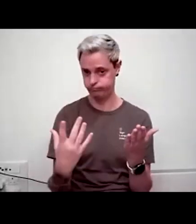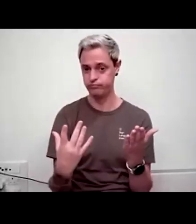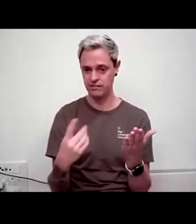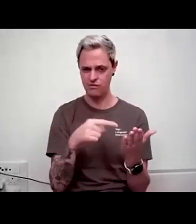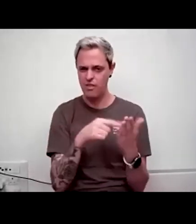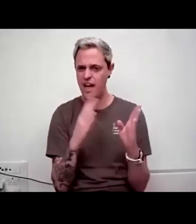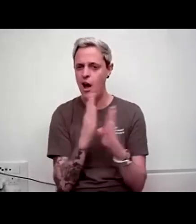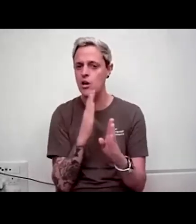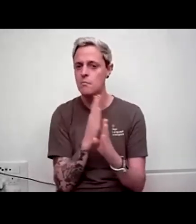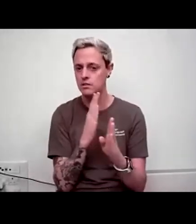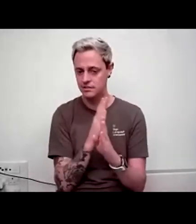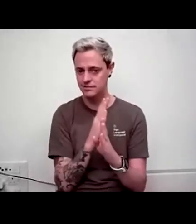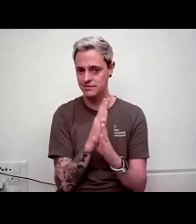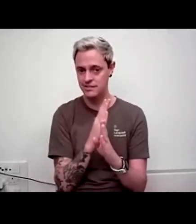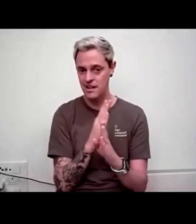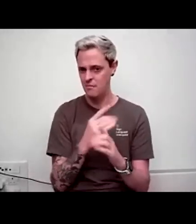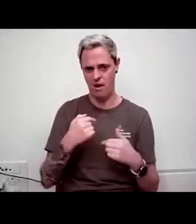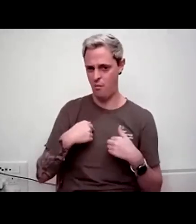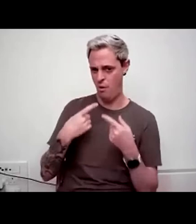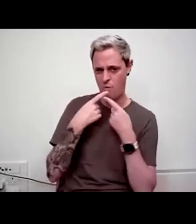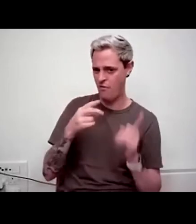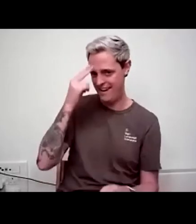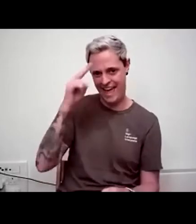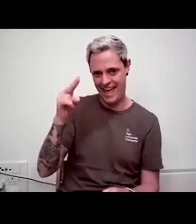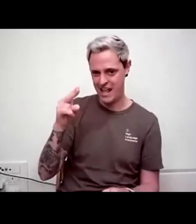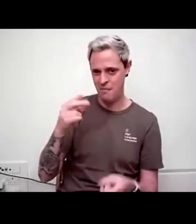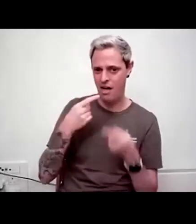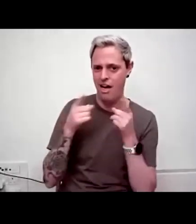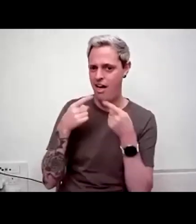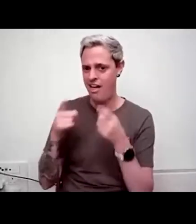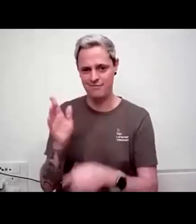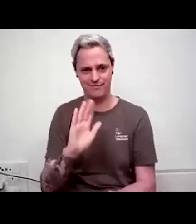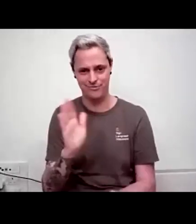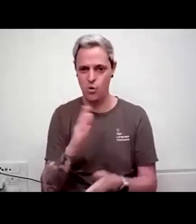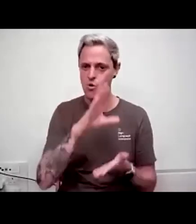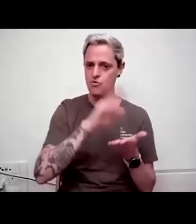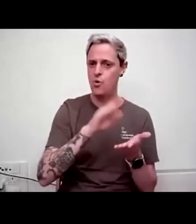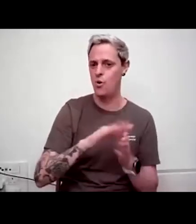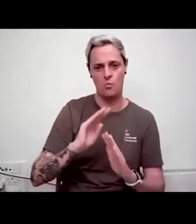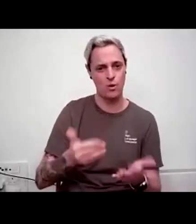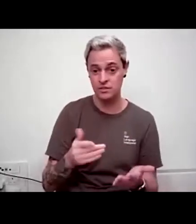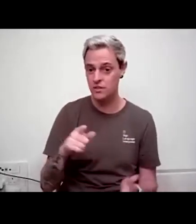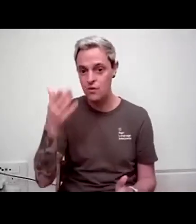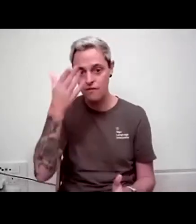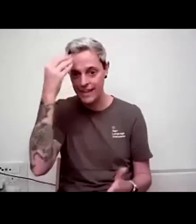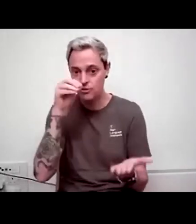However, I won't be sharing names on screen or on the recording. So if you forget and don't worry too much.